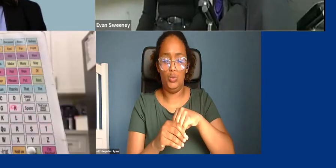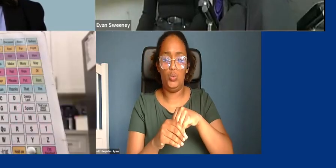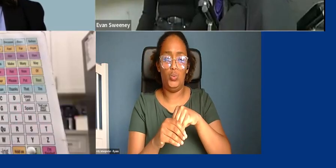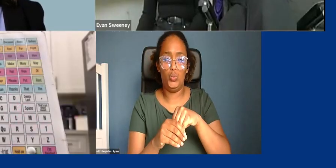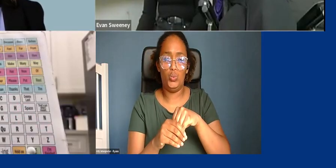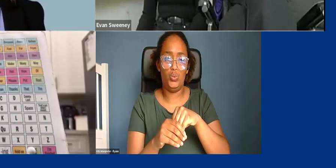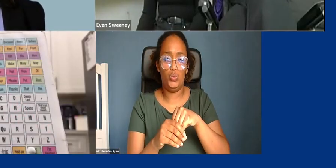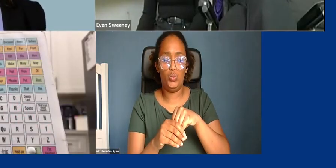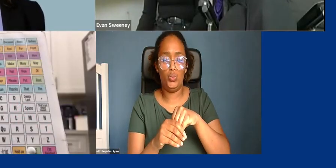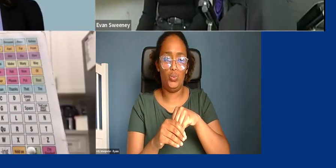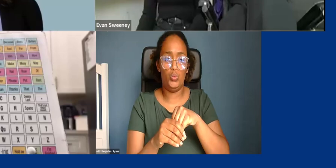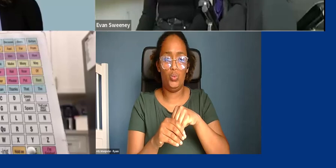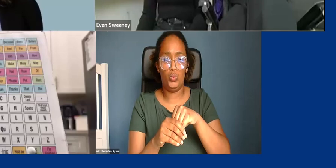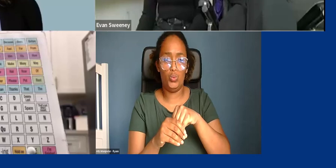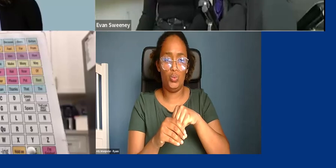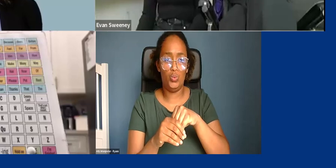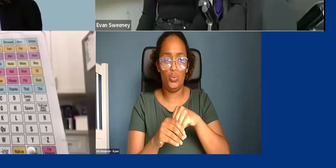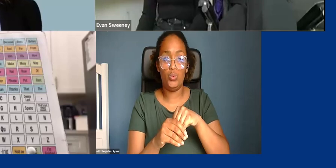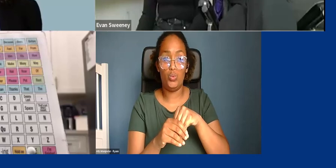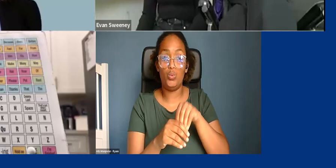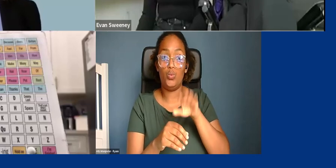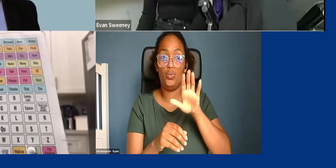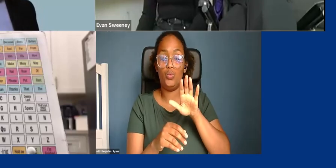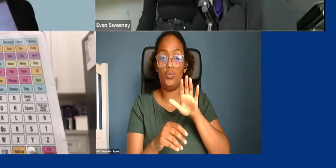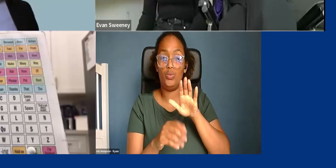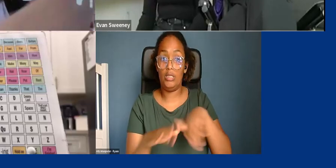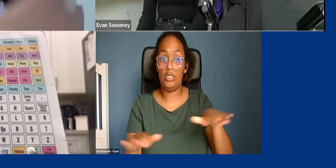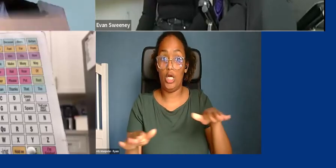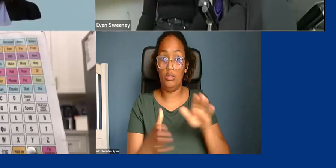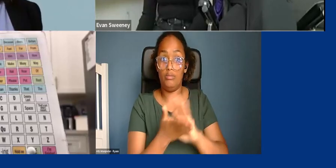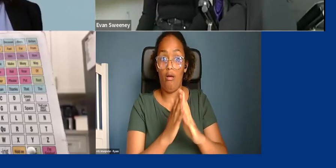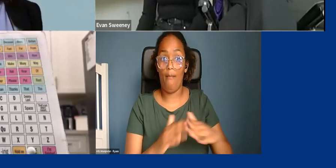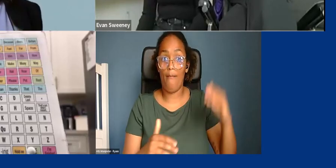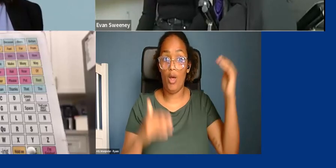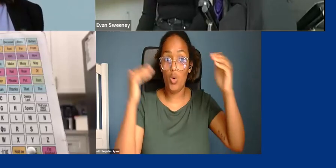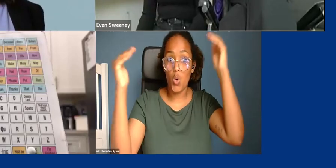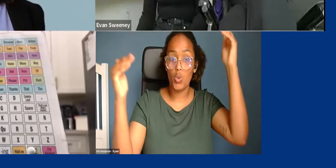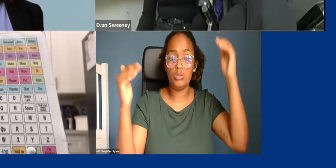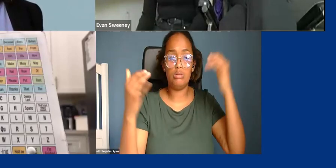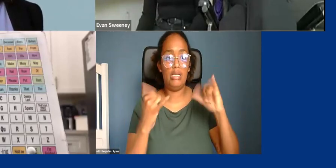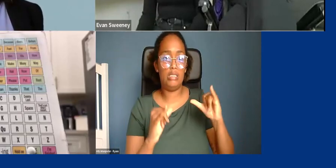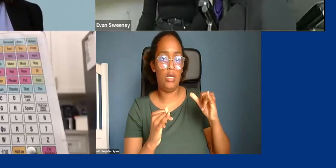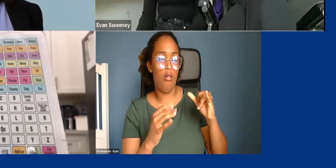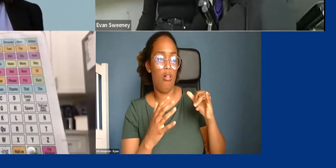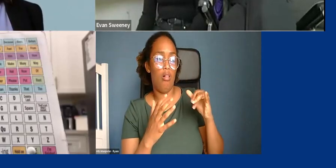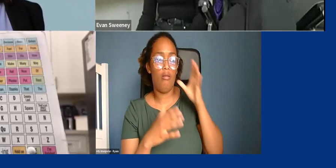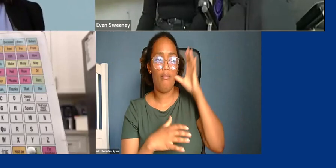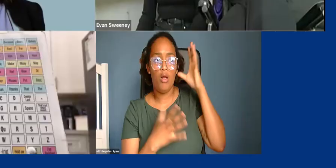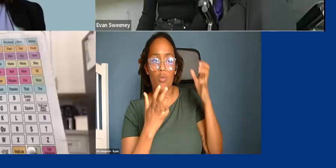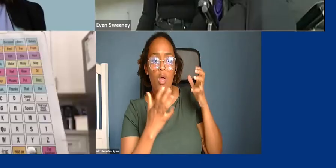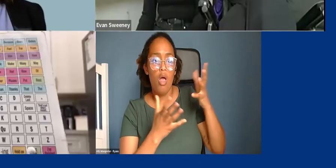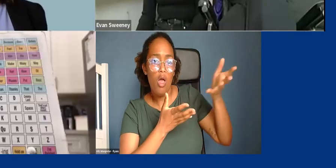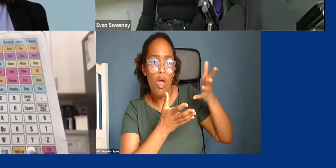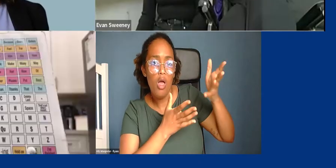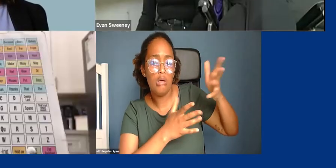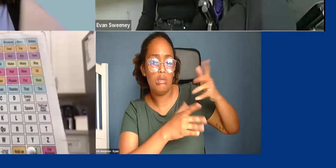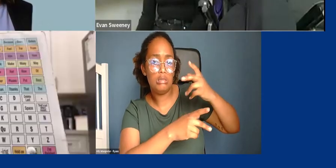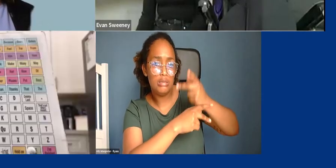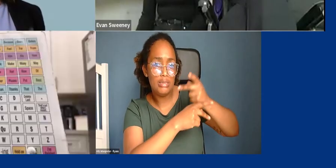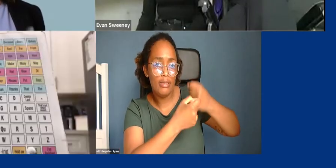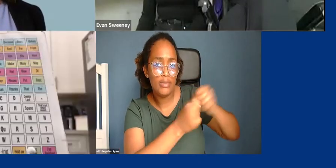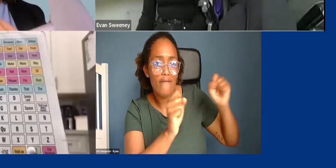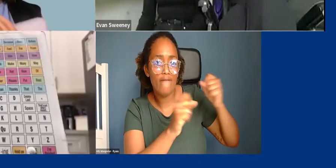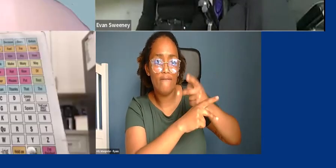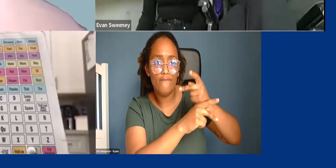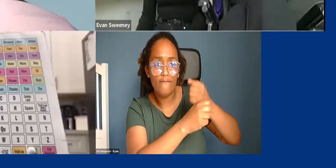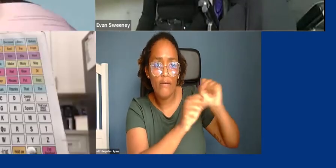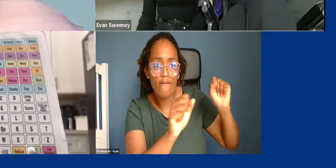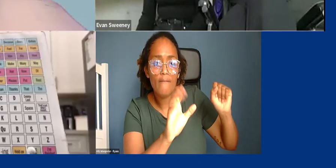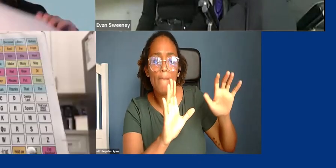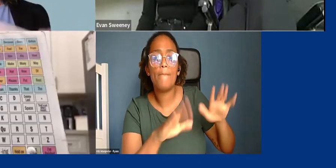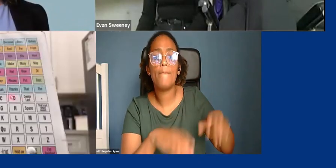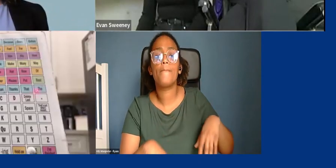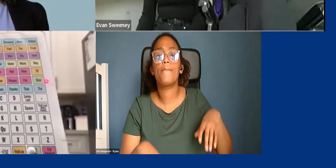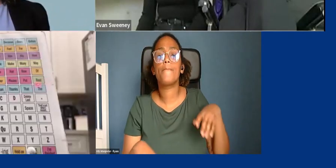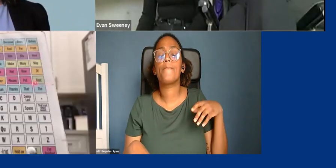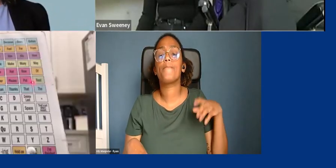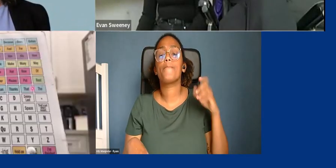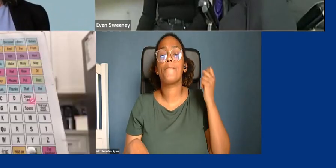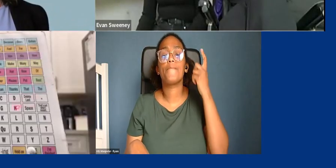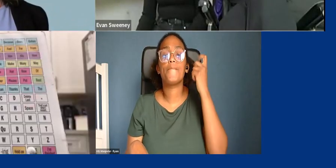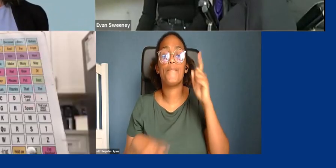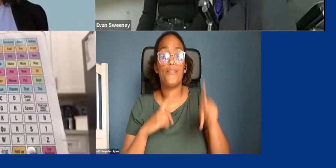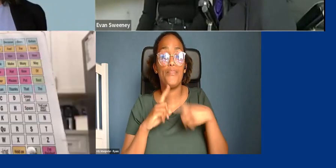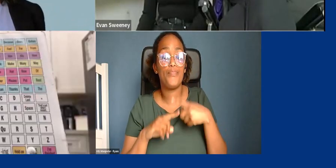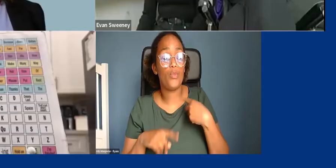can bleed into adulthood when we don't need that.